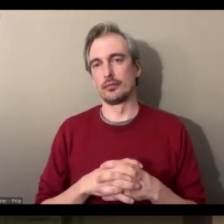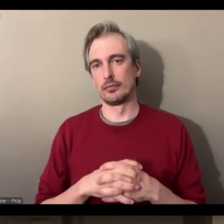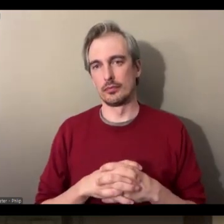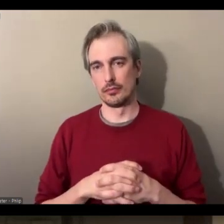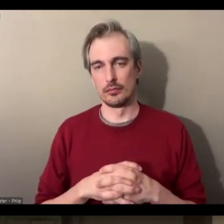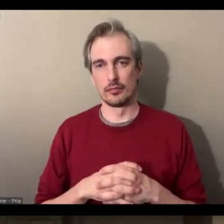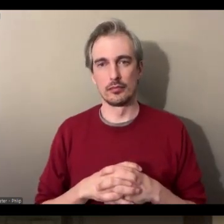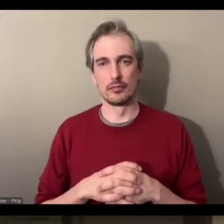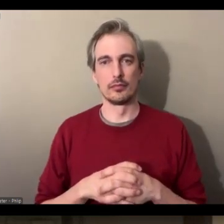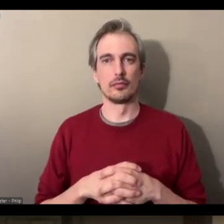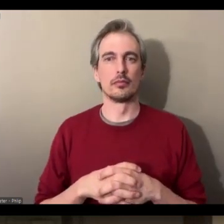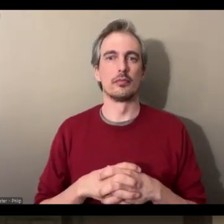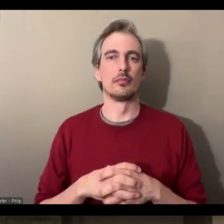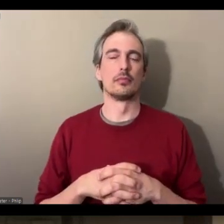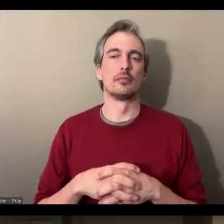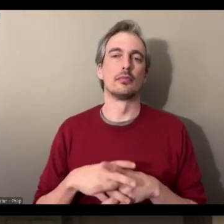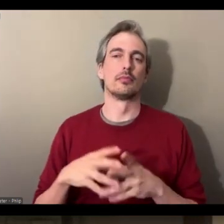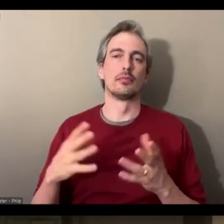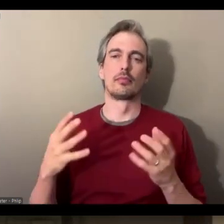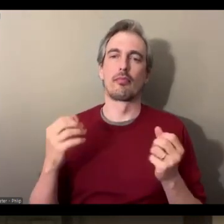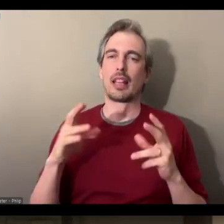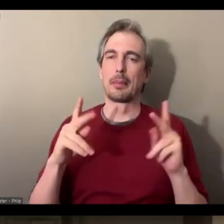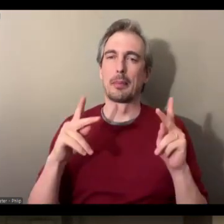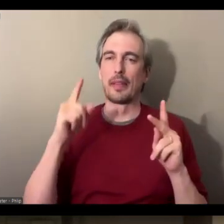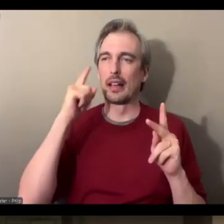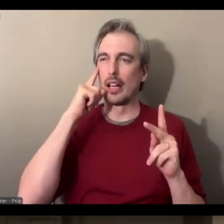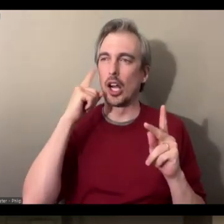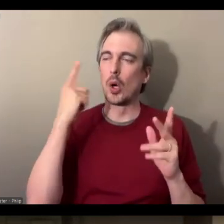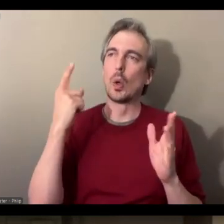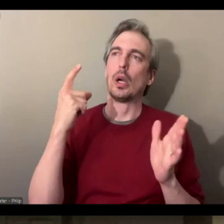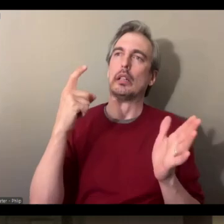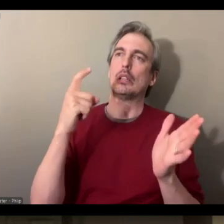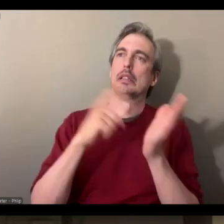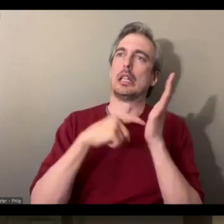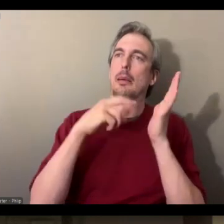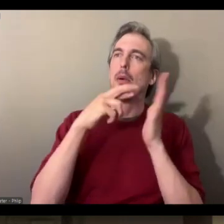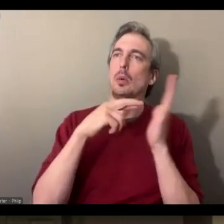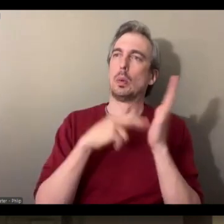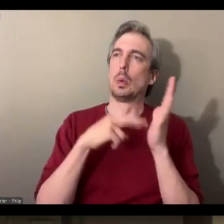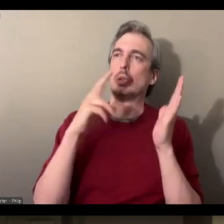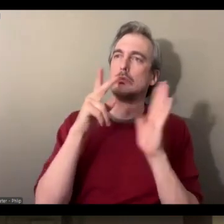we need to address. This is what we're doing. And we're not gonna think about anything else.